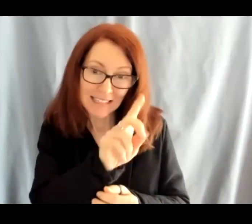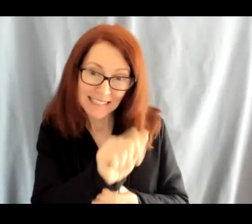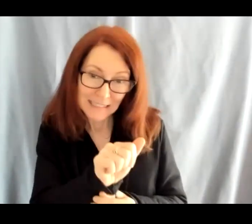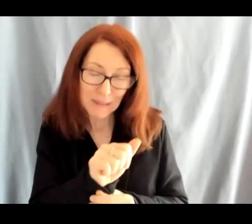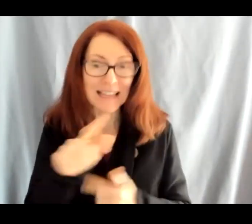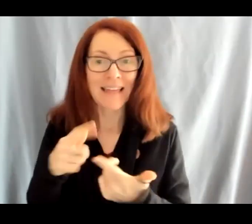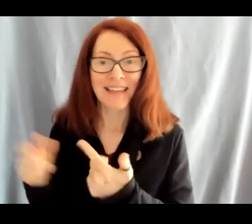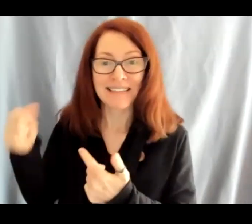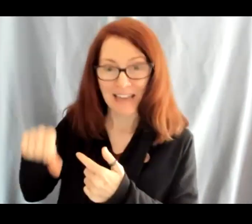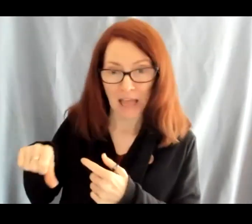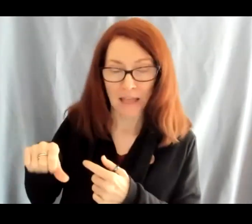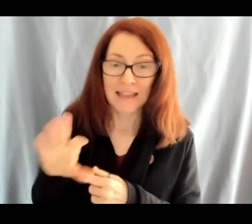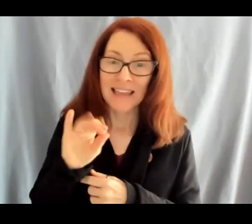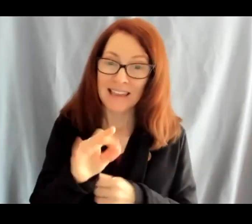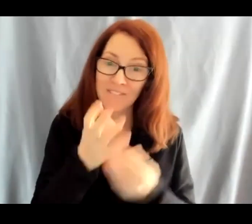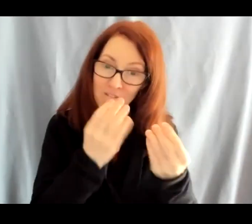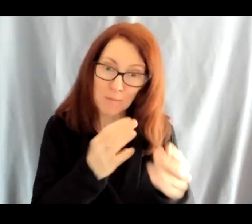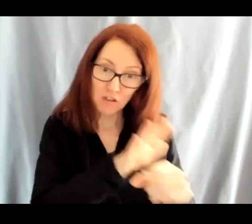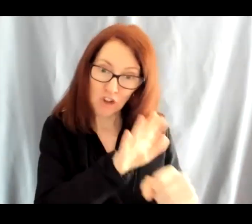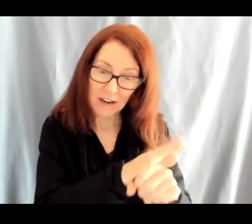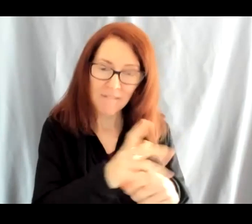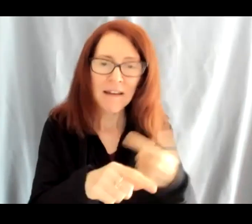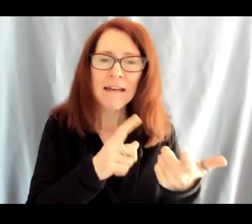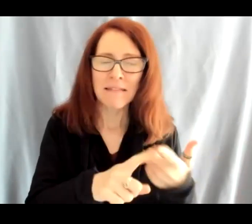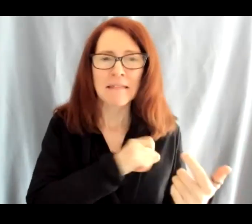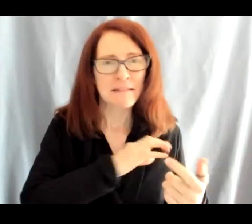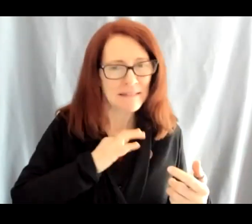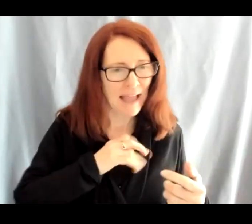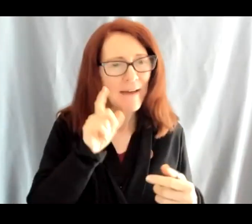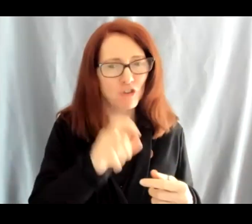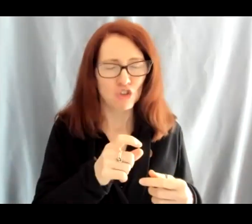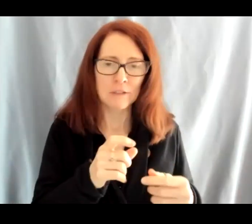for denial then people should be the employee should be given more time to provide that